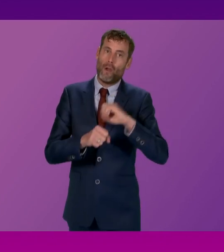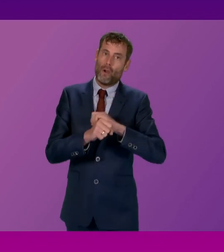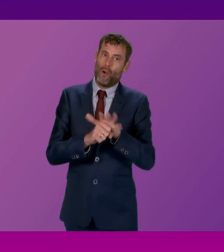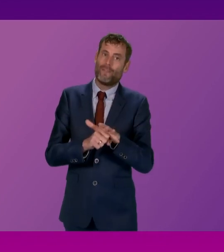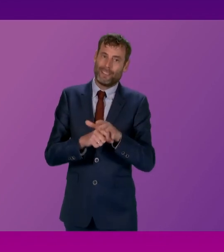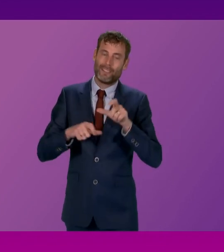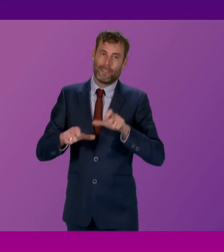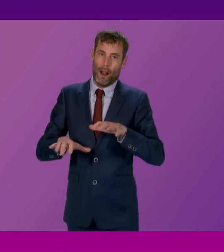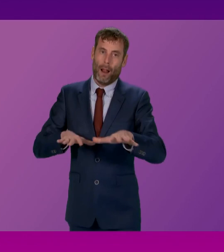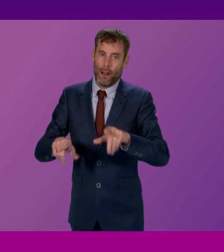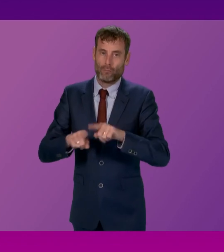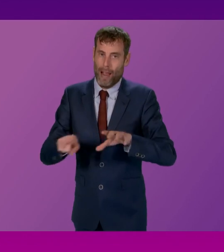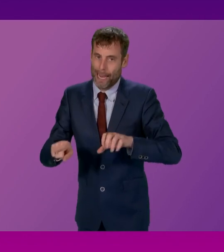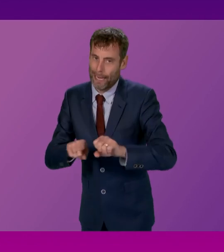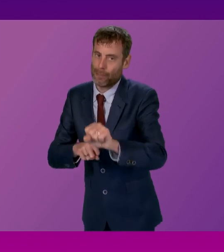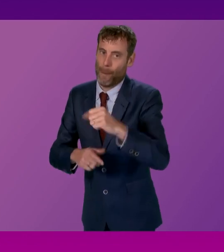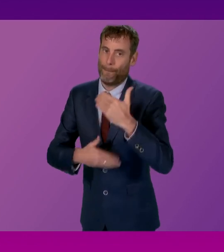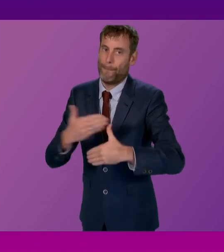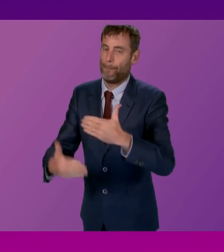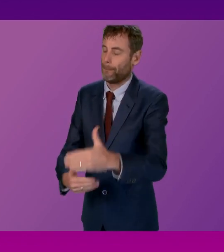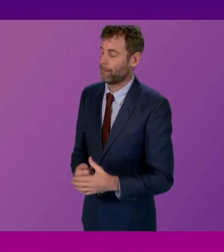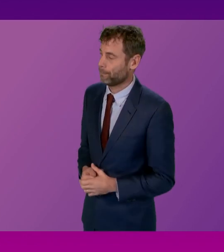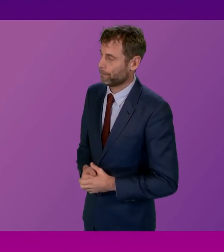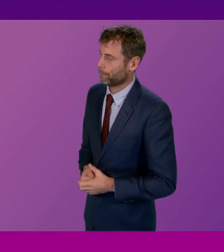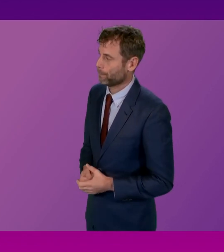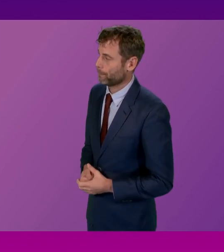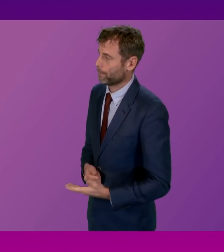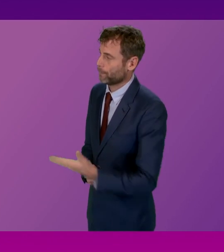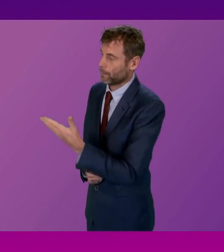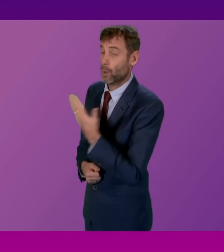working hard to reduce those waiting times.